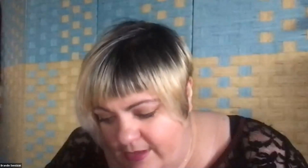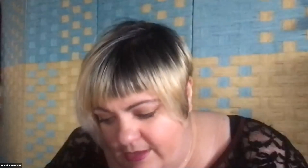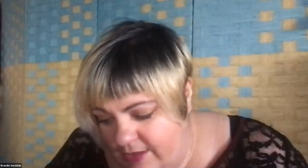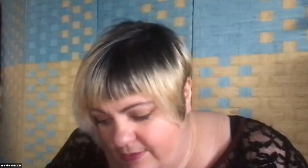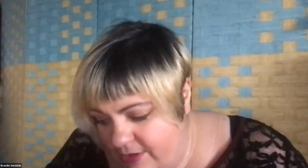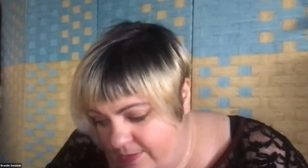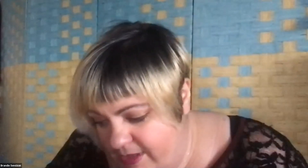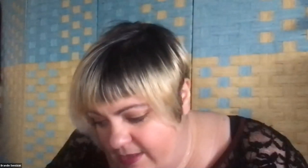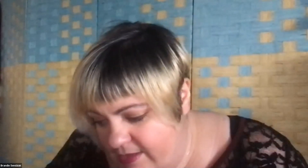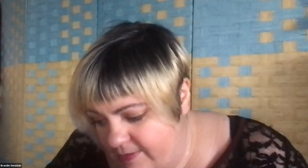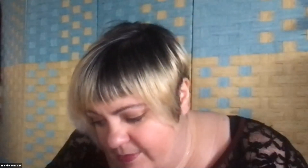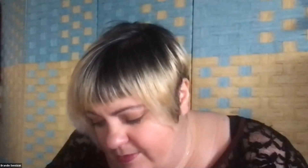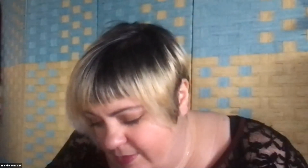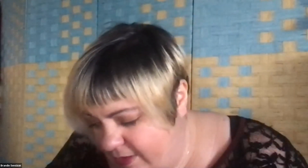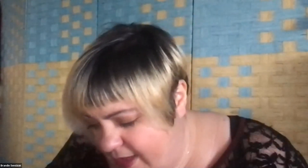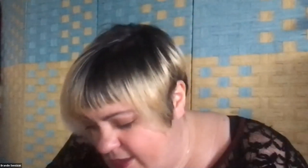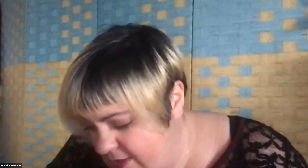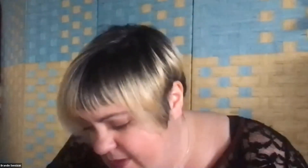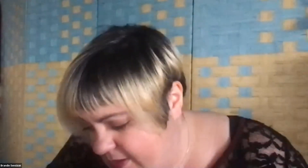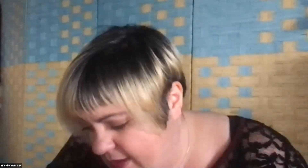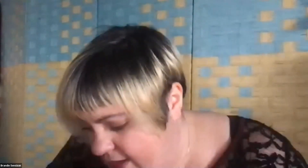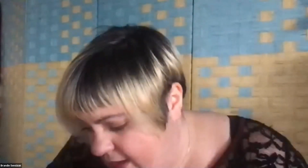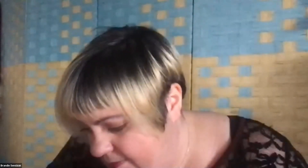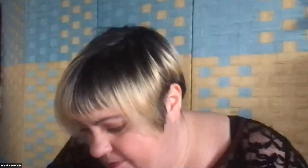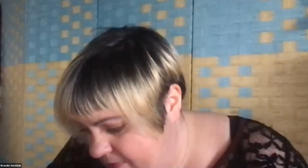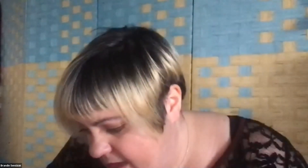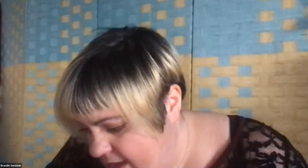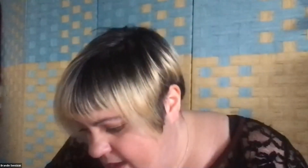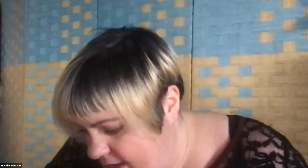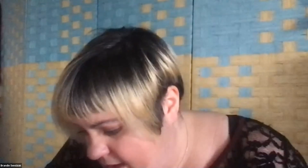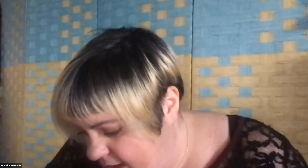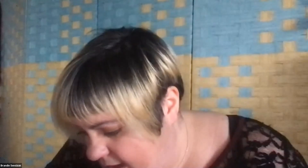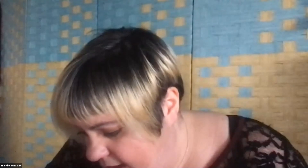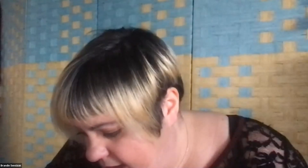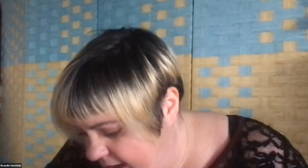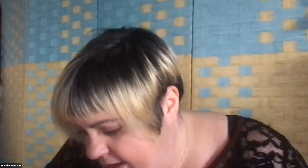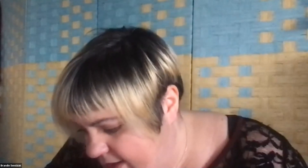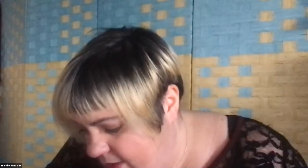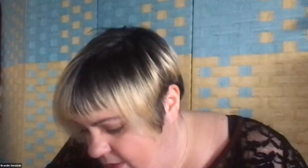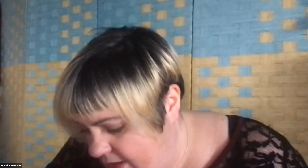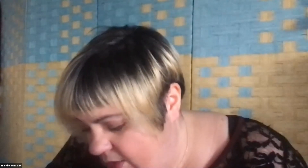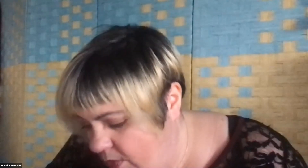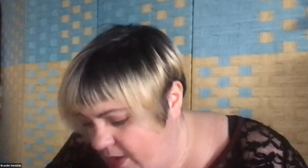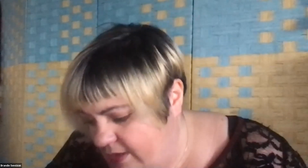Remember that nobody is disposable. We're worth